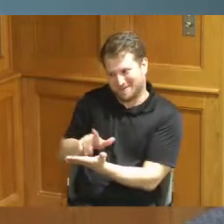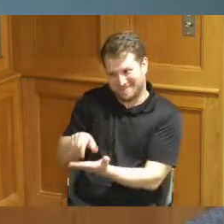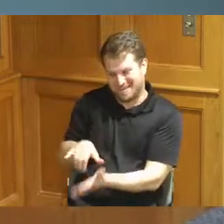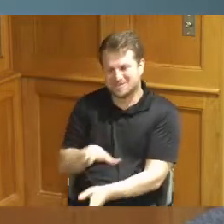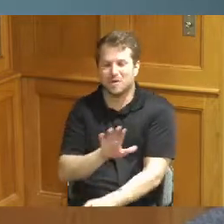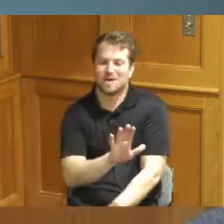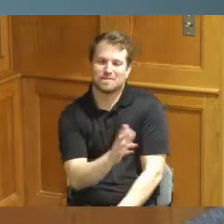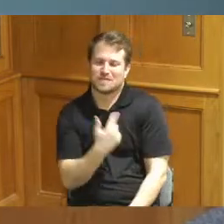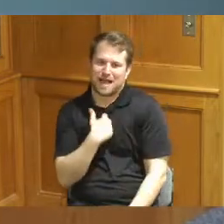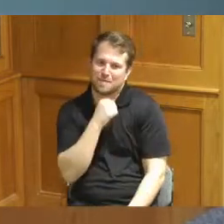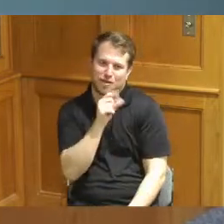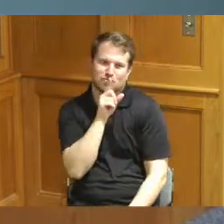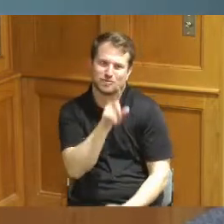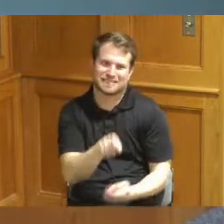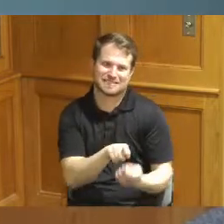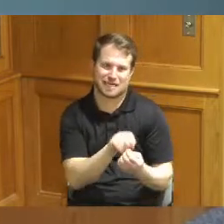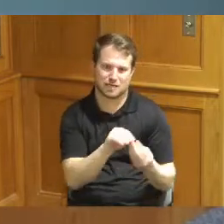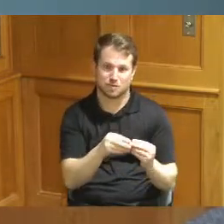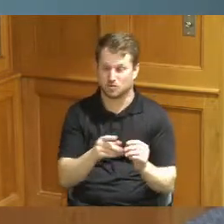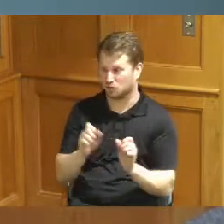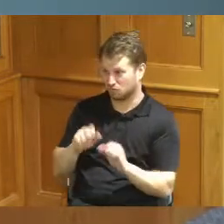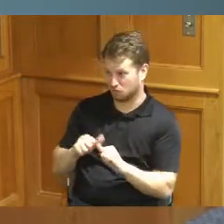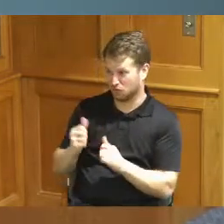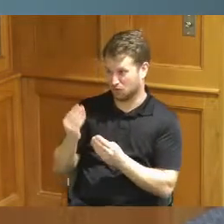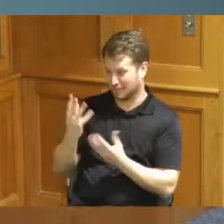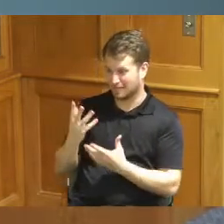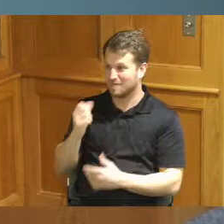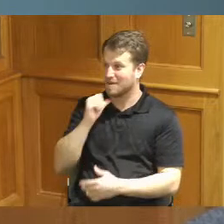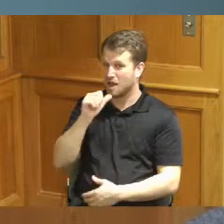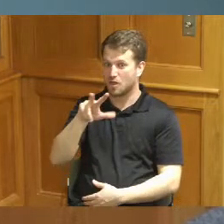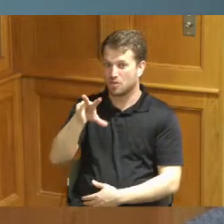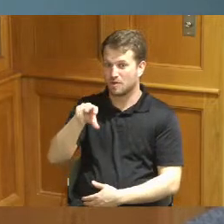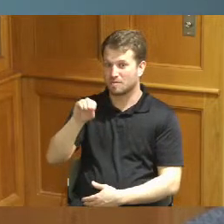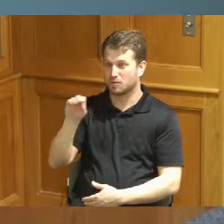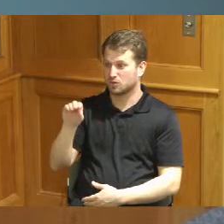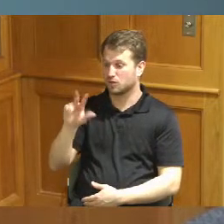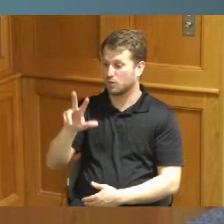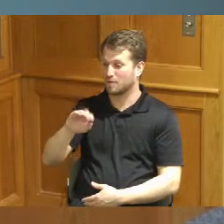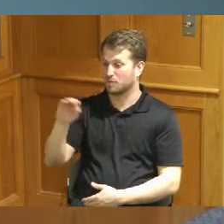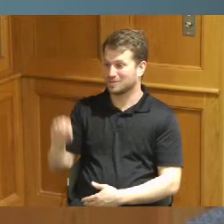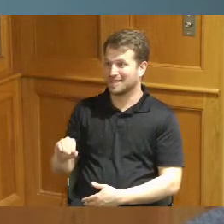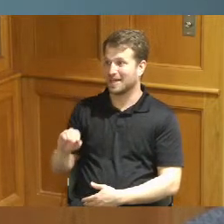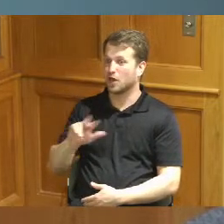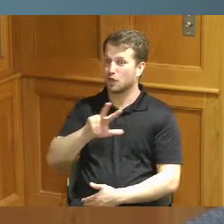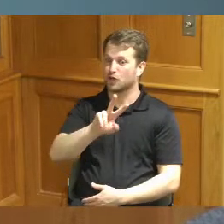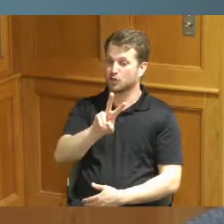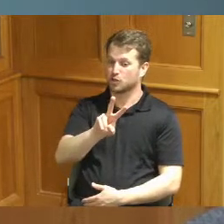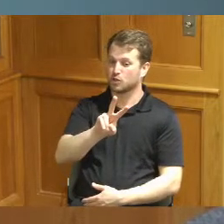I'm not sure if that's if it's not three percent of 32 million 533,000